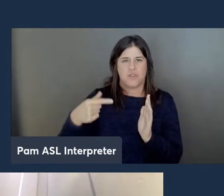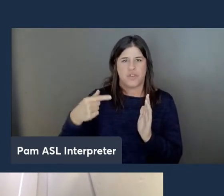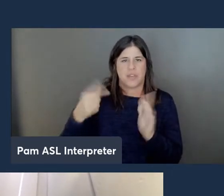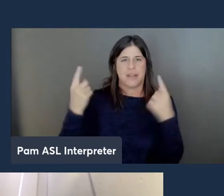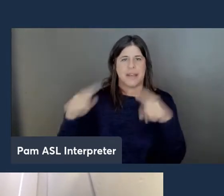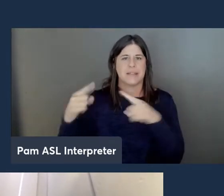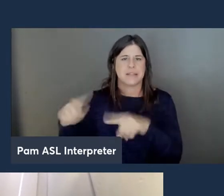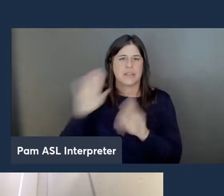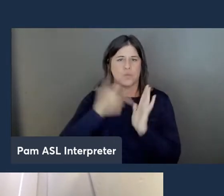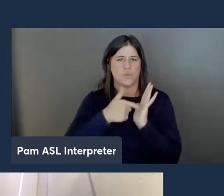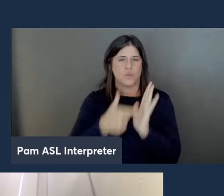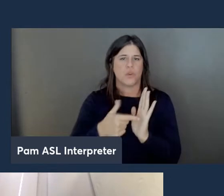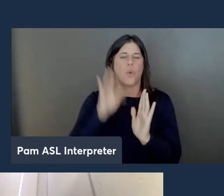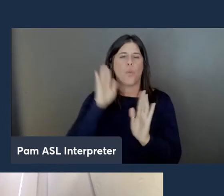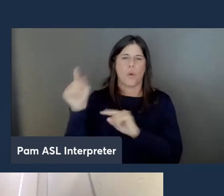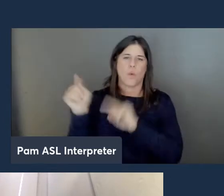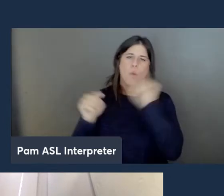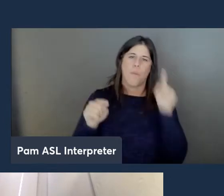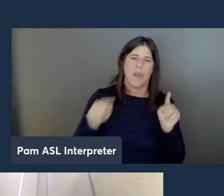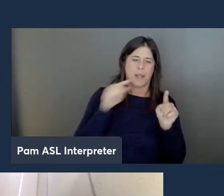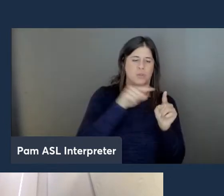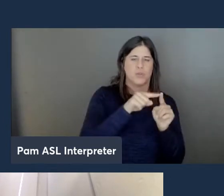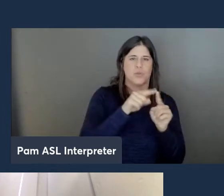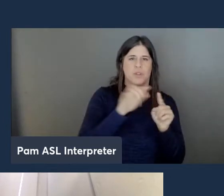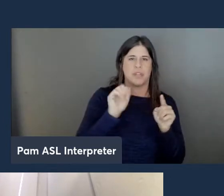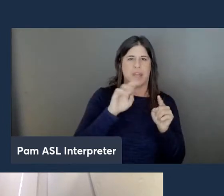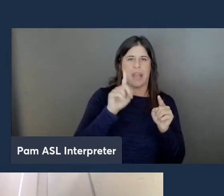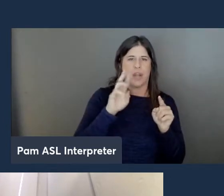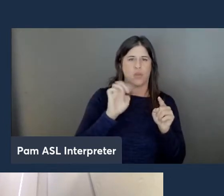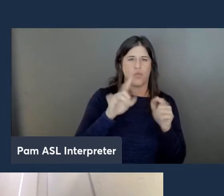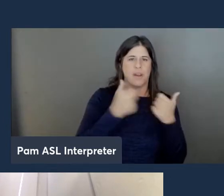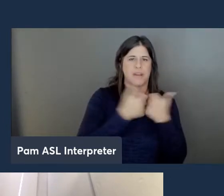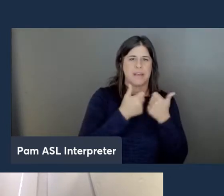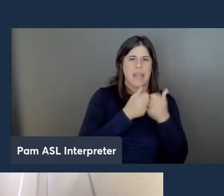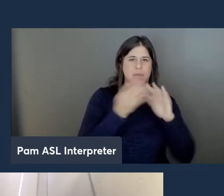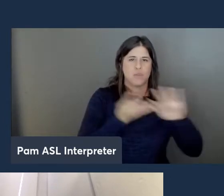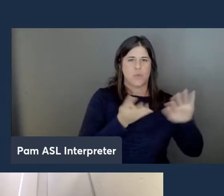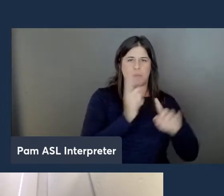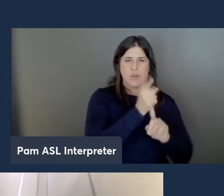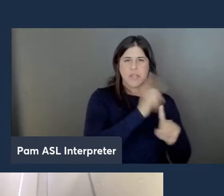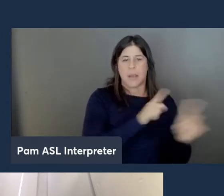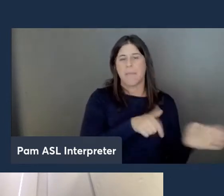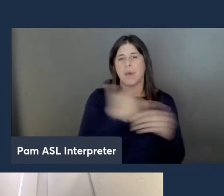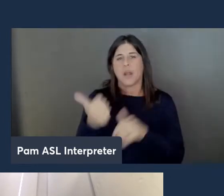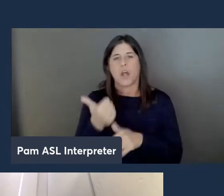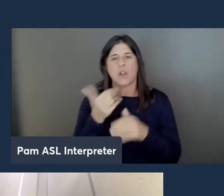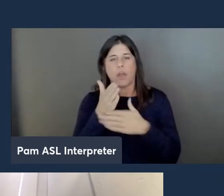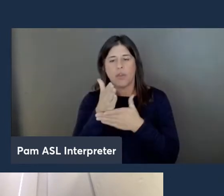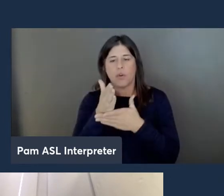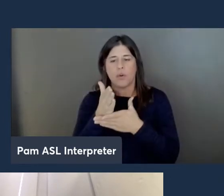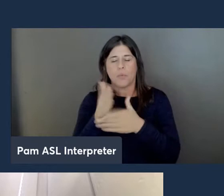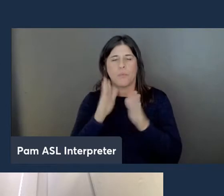We'll come back to the Android game streaming for a second. But another area where these instances really shine